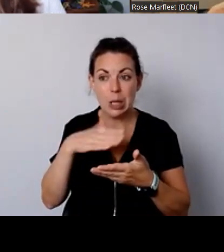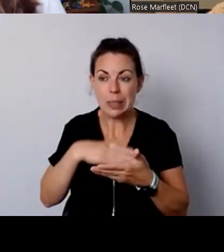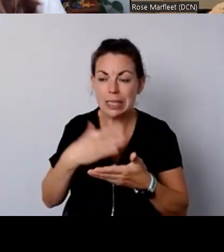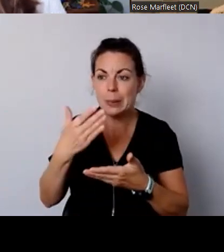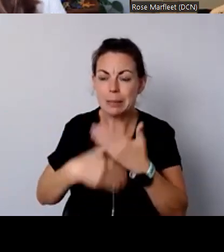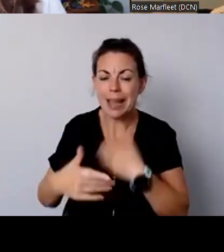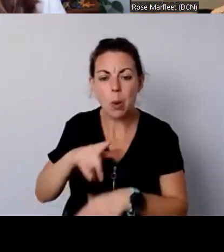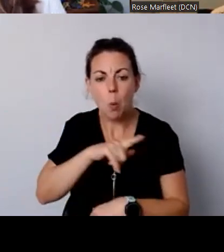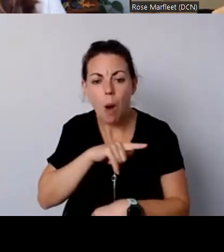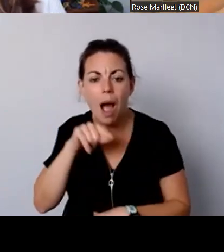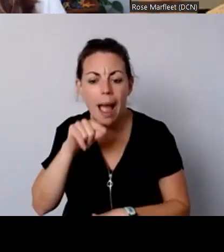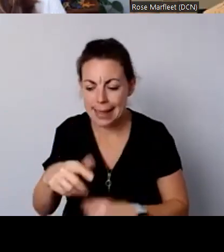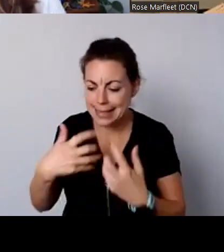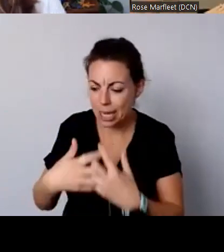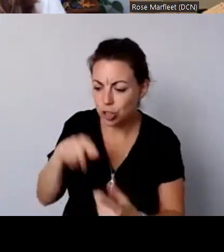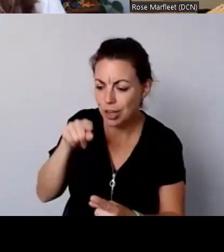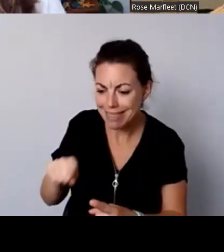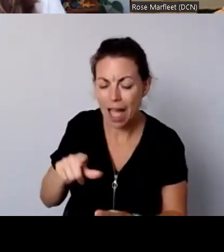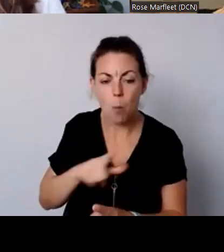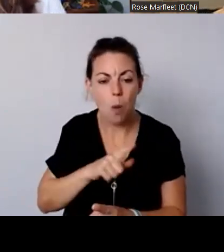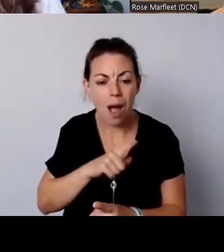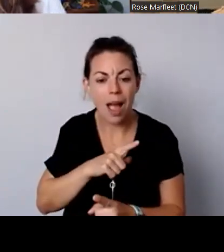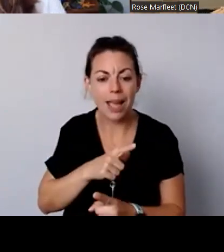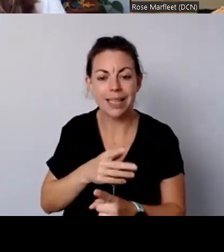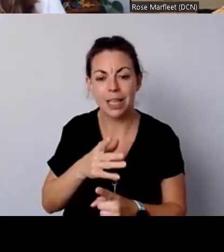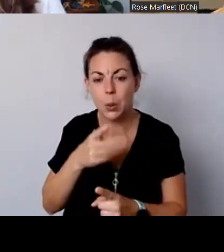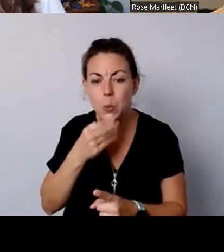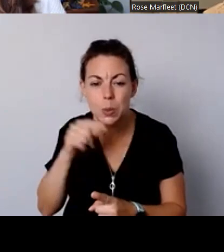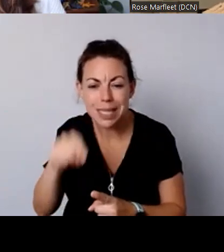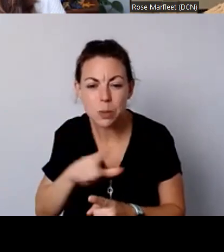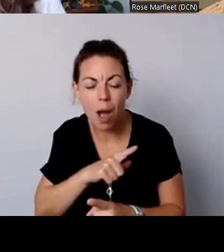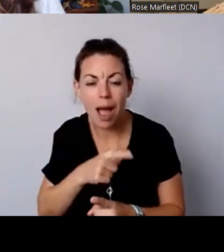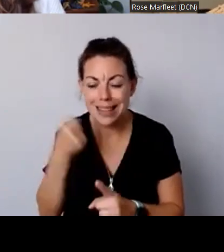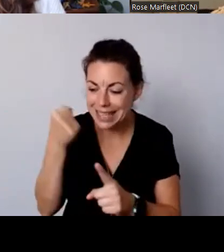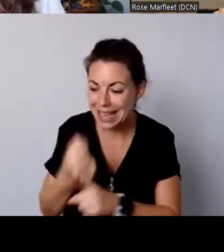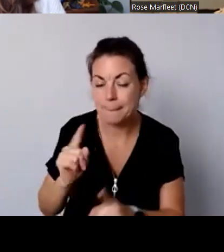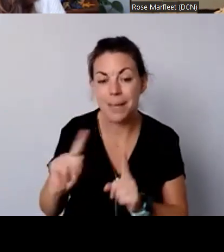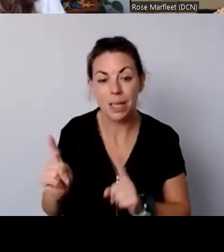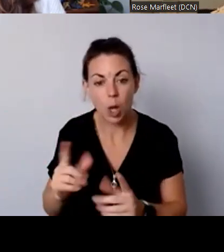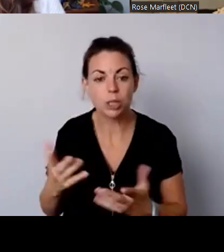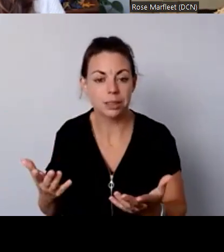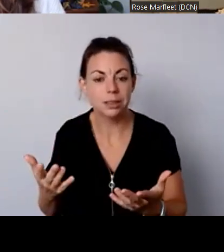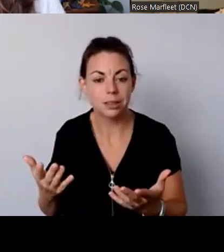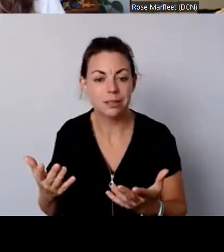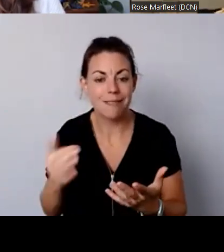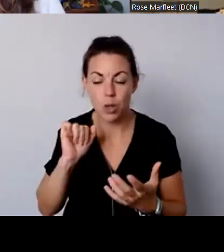why you felt it was innovative and what impact it then had on your business as a band in the long term.